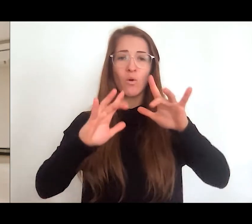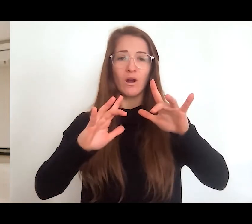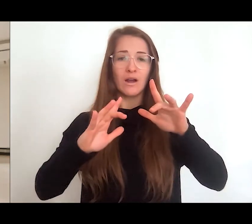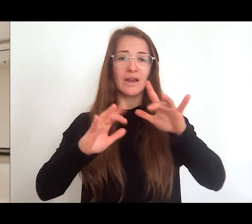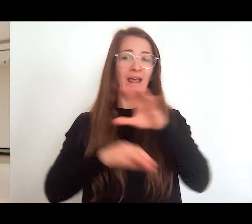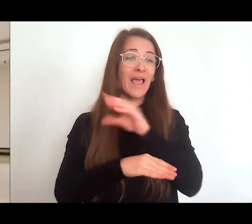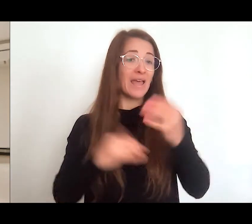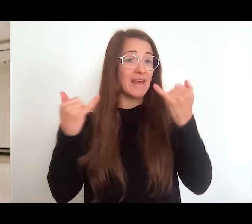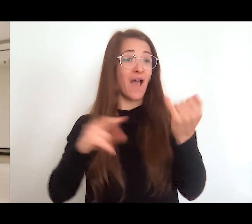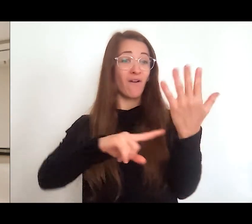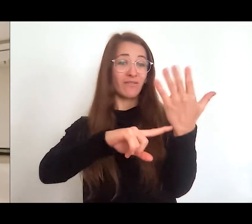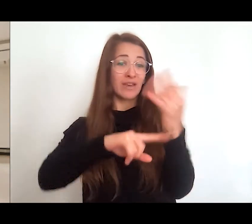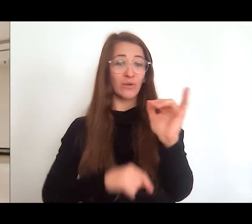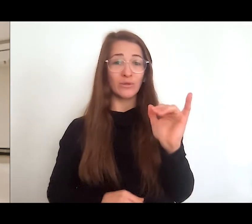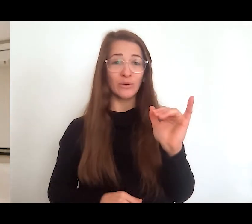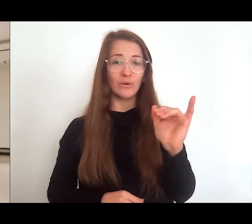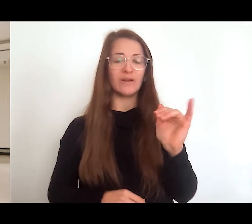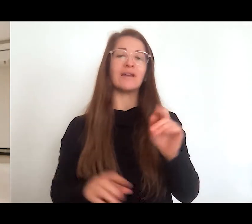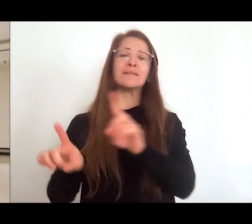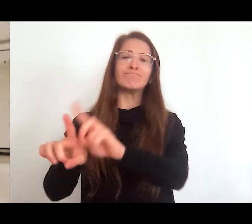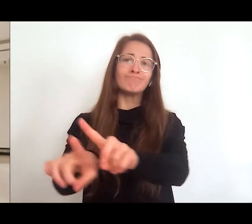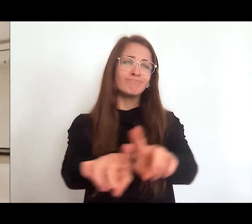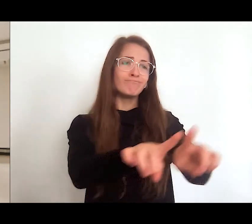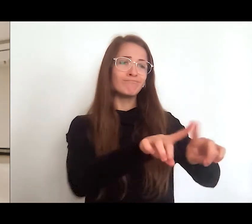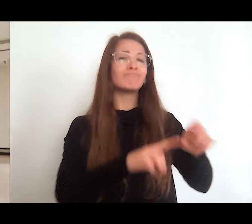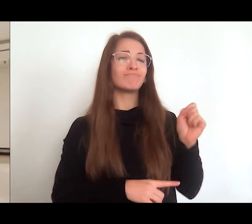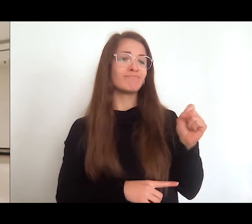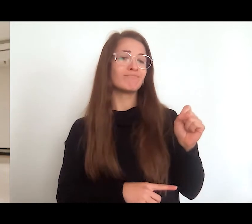A GREAT CONVERSATION AND IT IS BEING RECORDED AND YES WE ARE ON VIDEO.